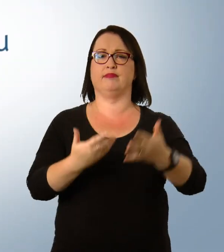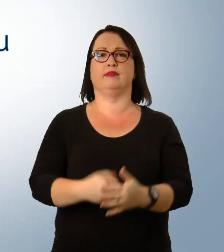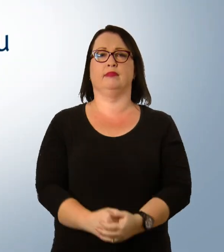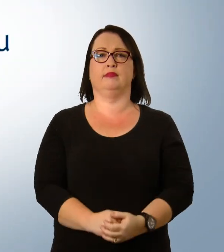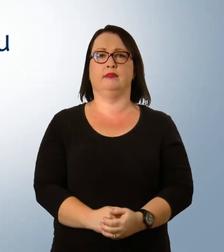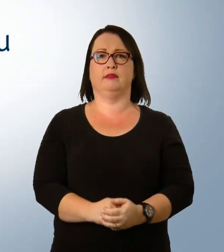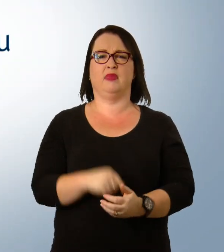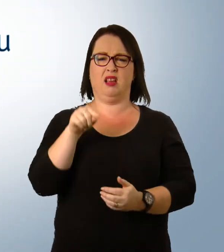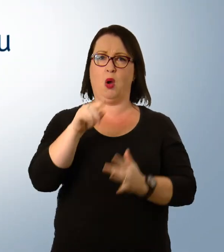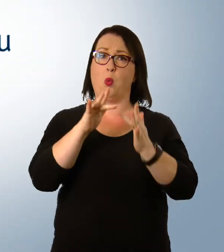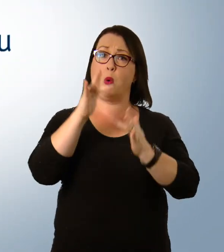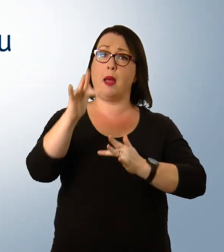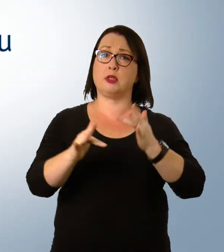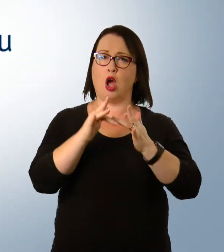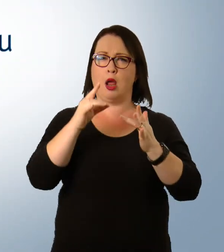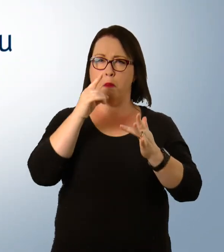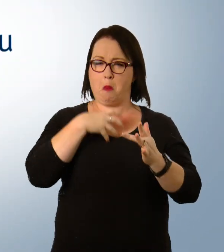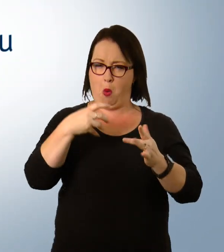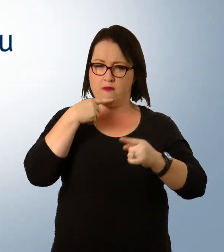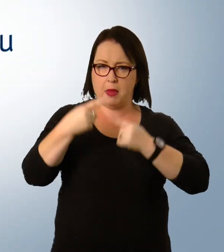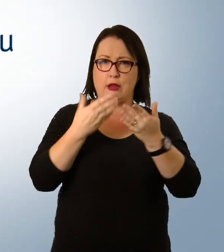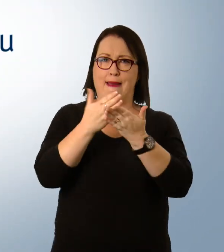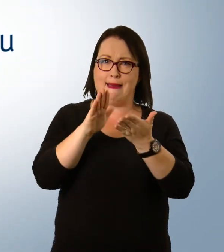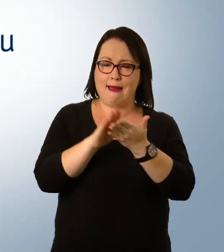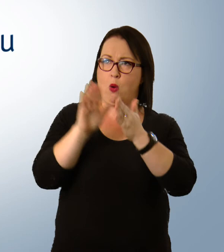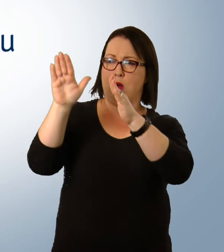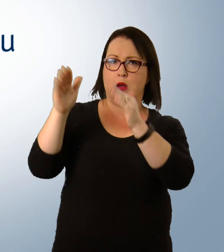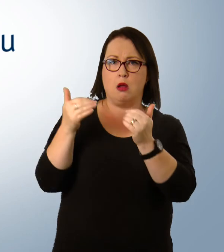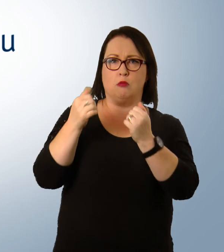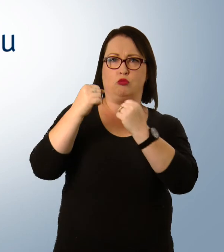On this website there's further information on how to get a Protection Order, or Temporary